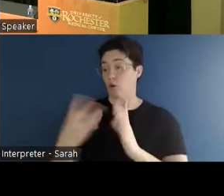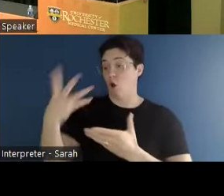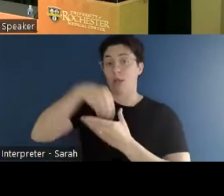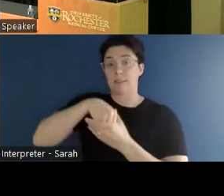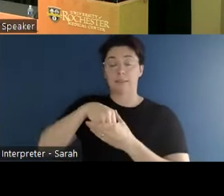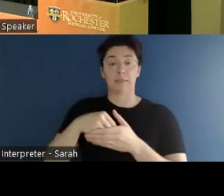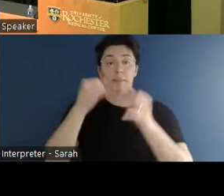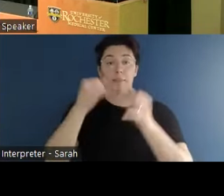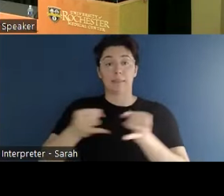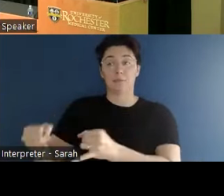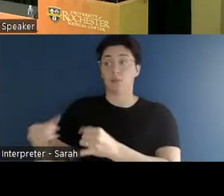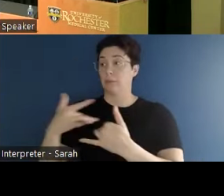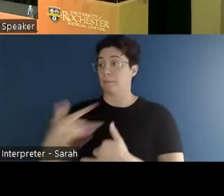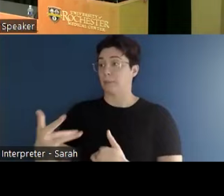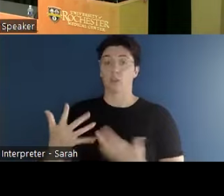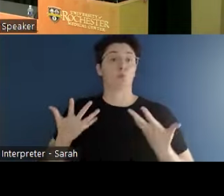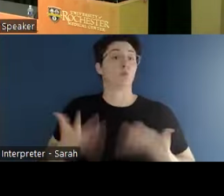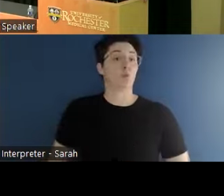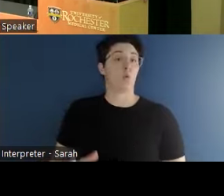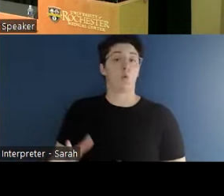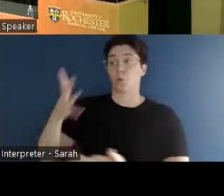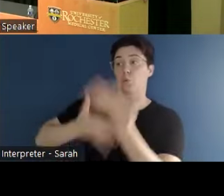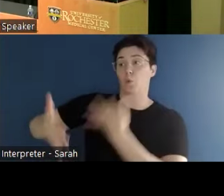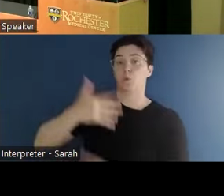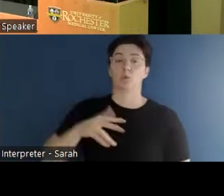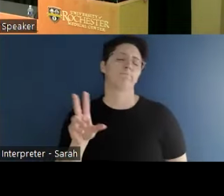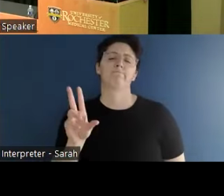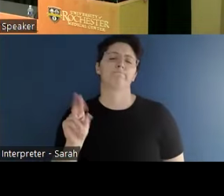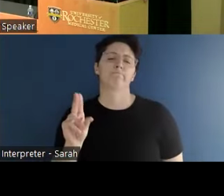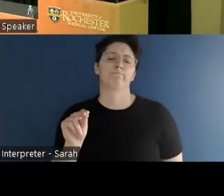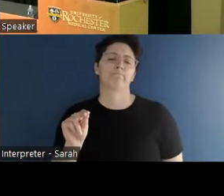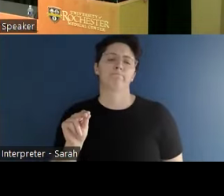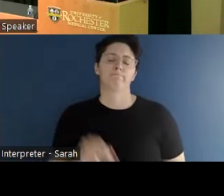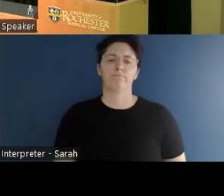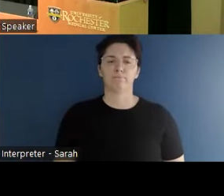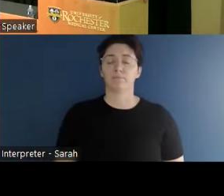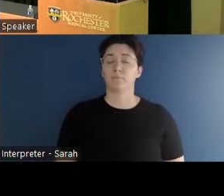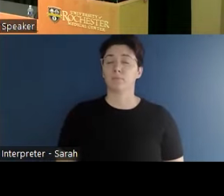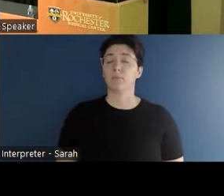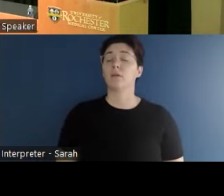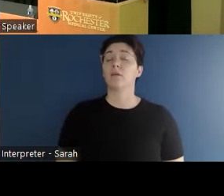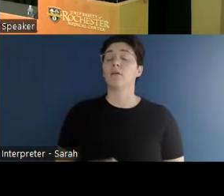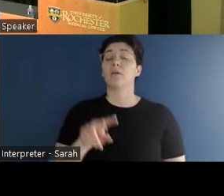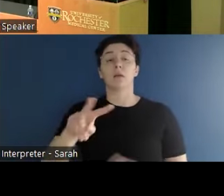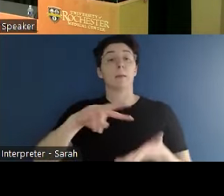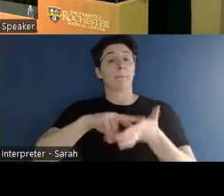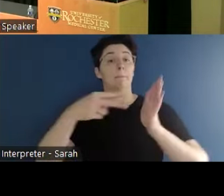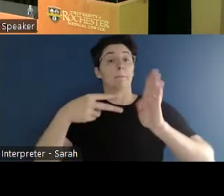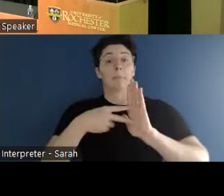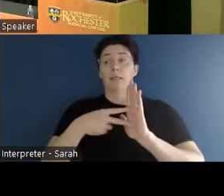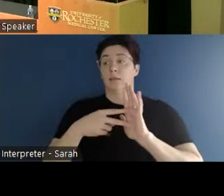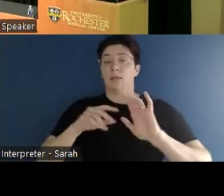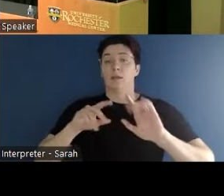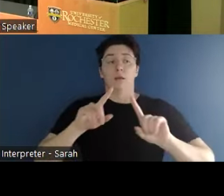simply do not want to be around others it instead pulls together research that some